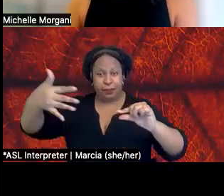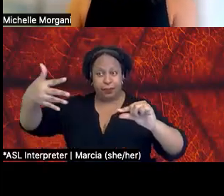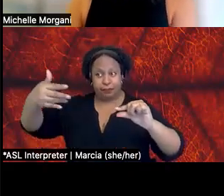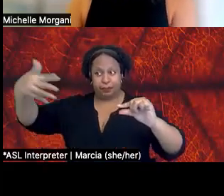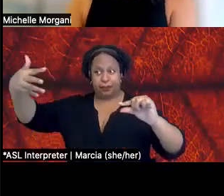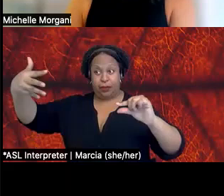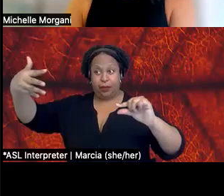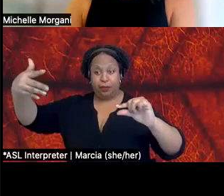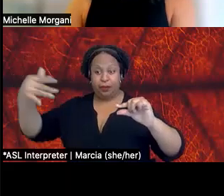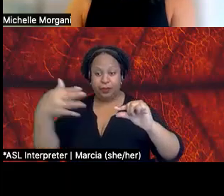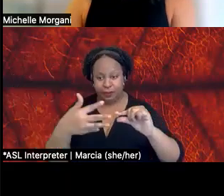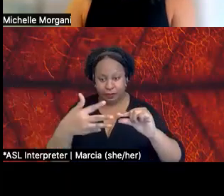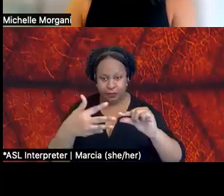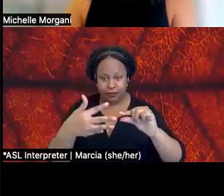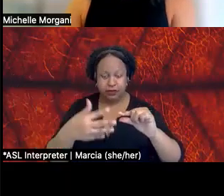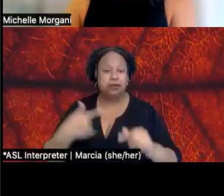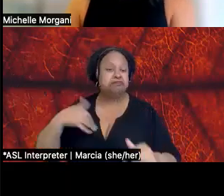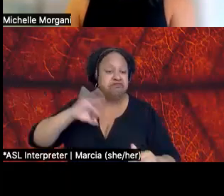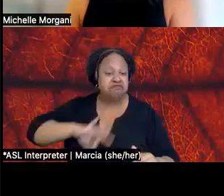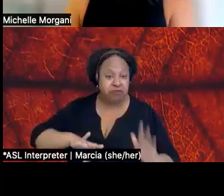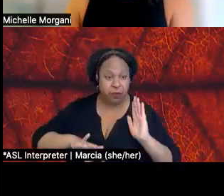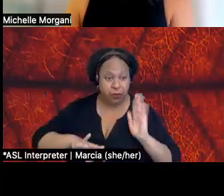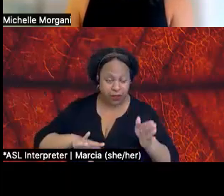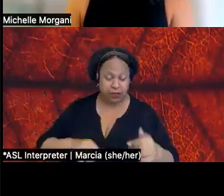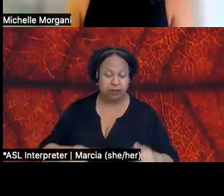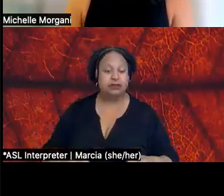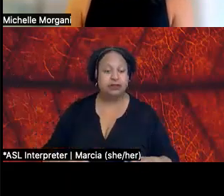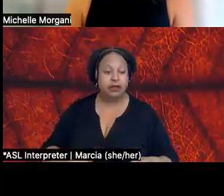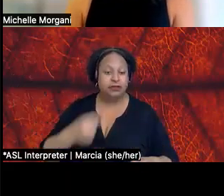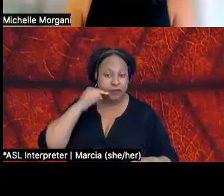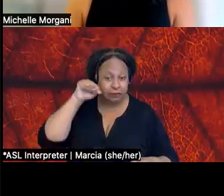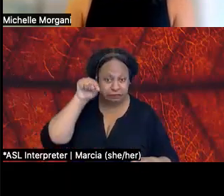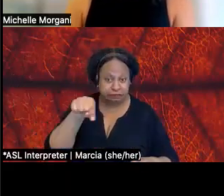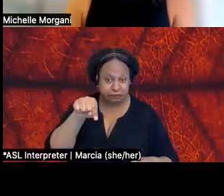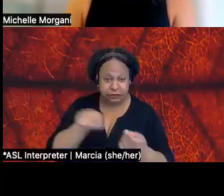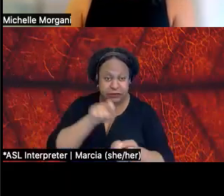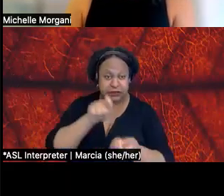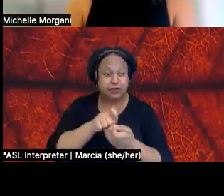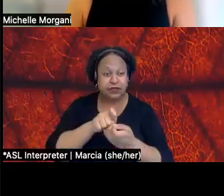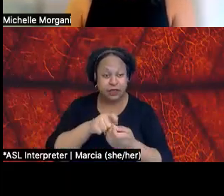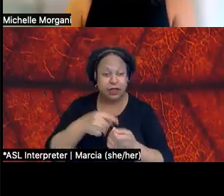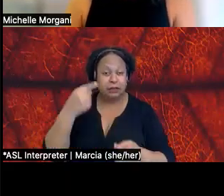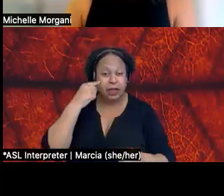And for to create this particular mind map, I used a software called MindView,